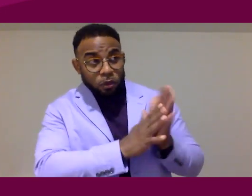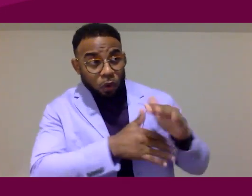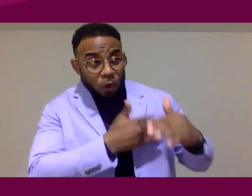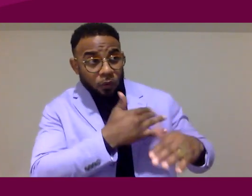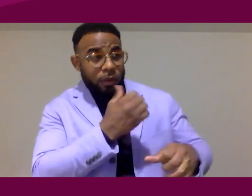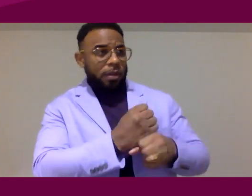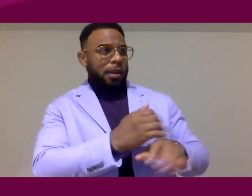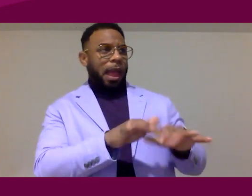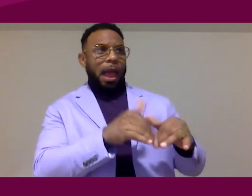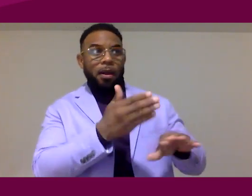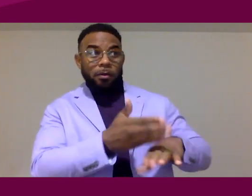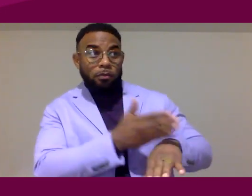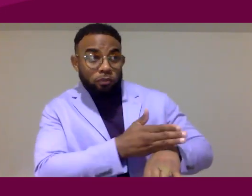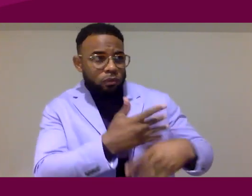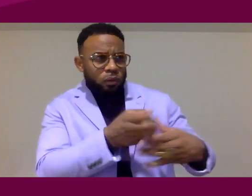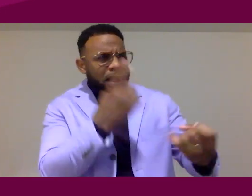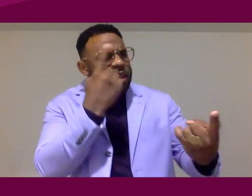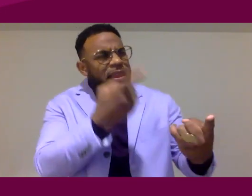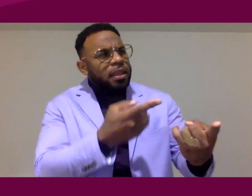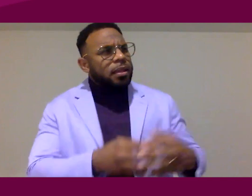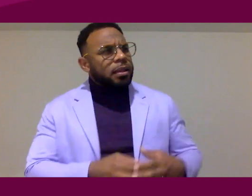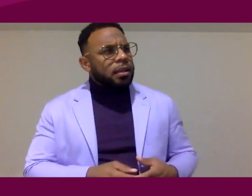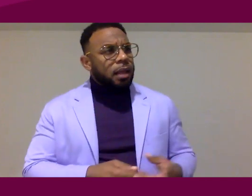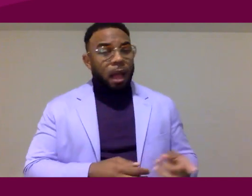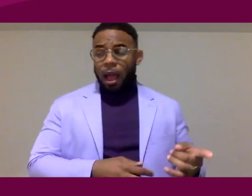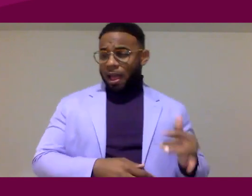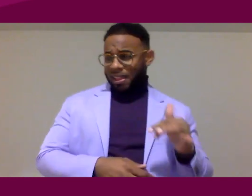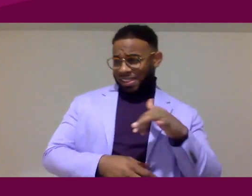How has it improved? What do you think? Kat Zigmont: Yeah.